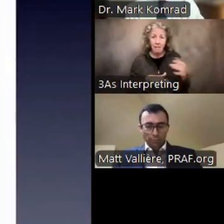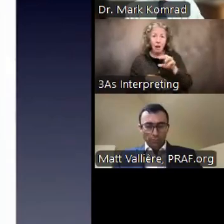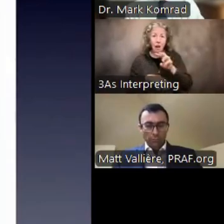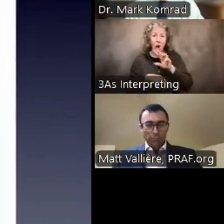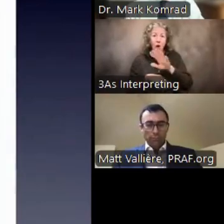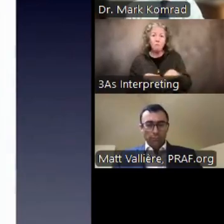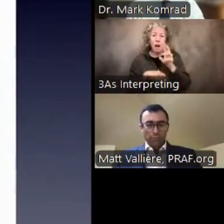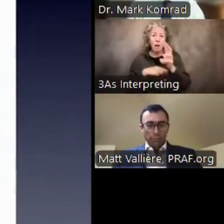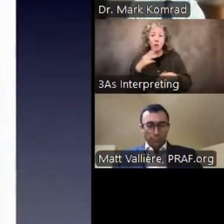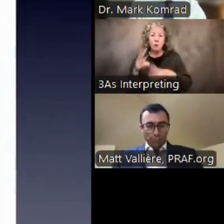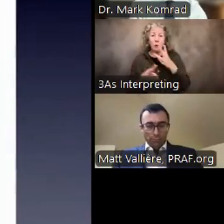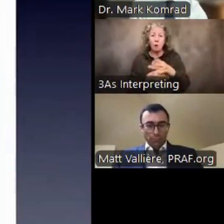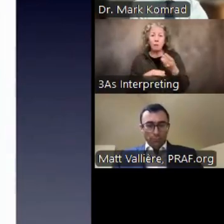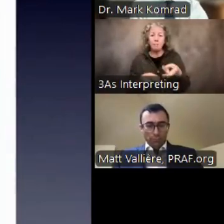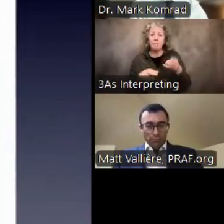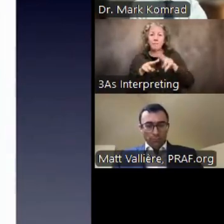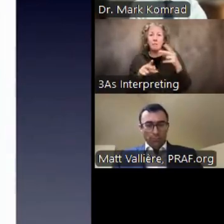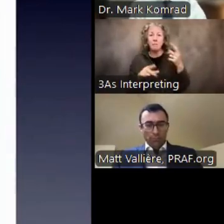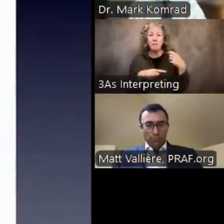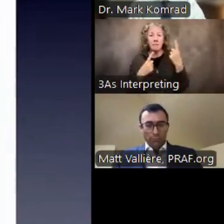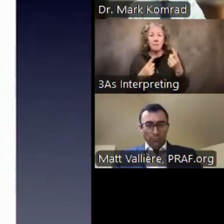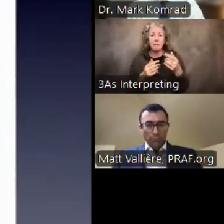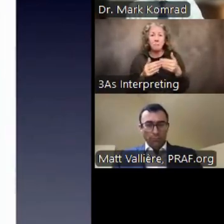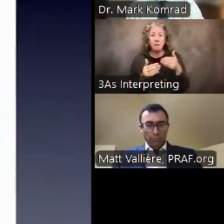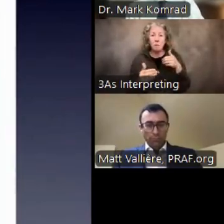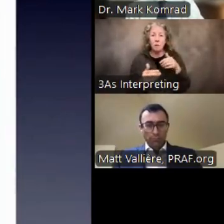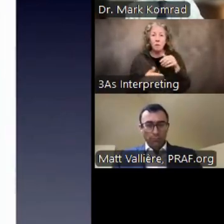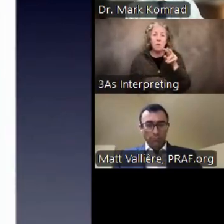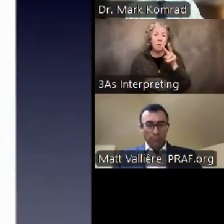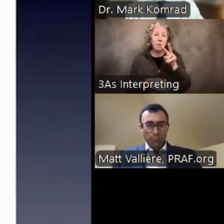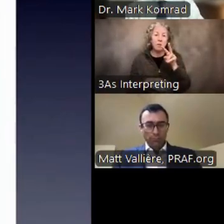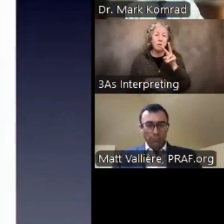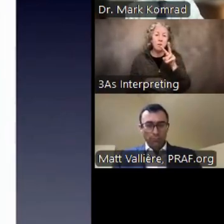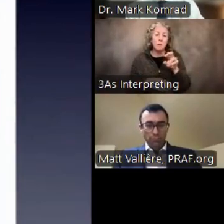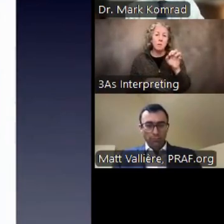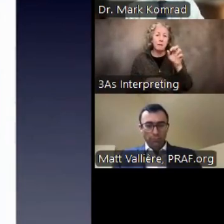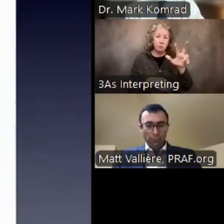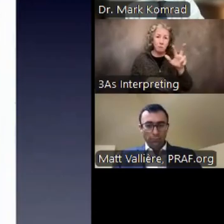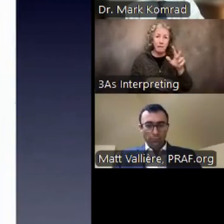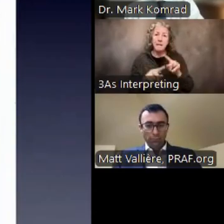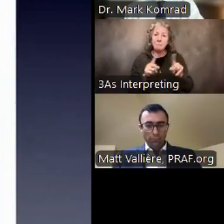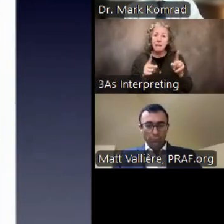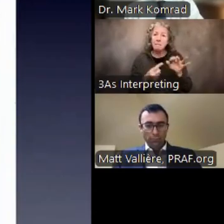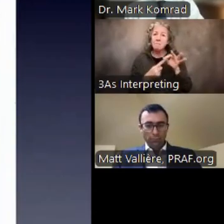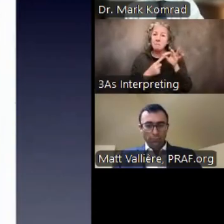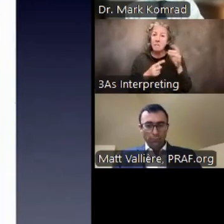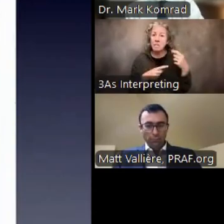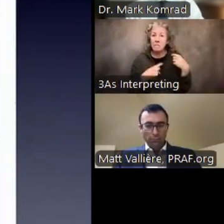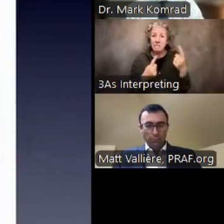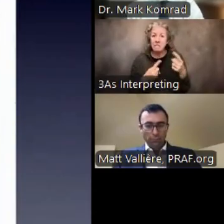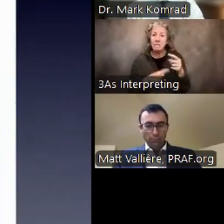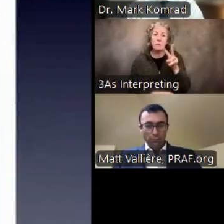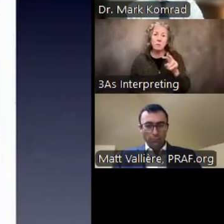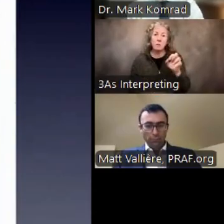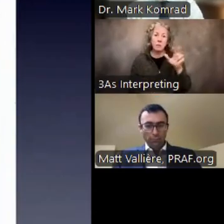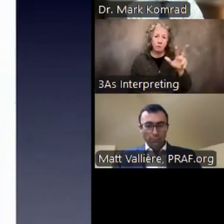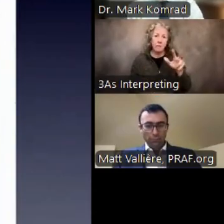since, actually even before 2003 but especially since that date, growing, as you can see, exponentially. And here,